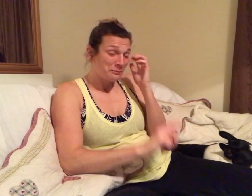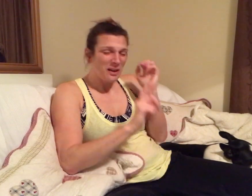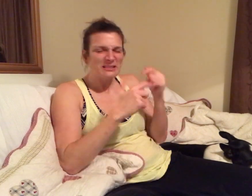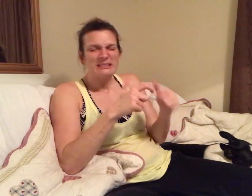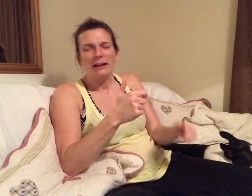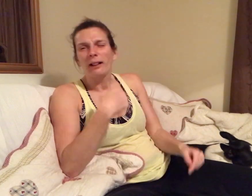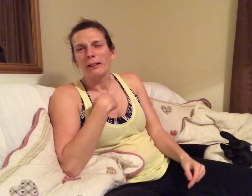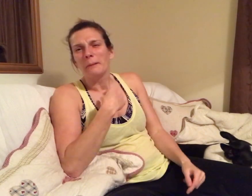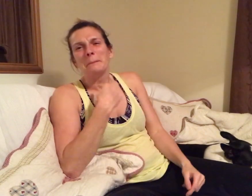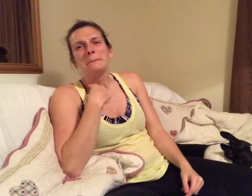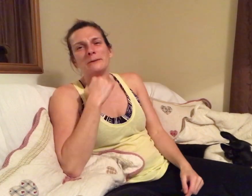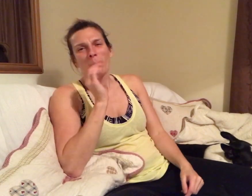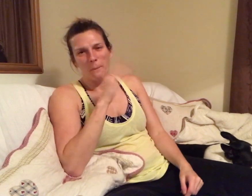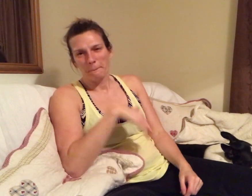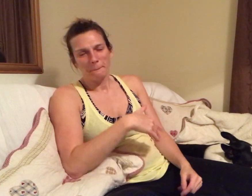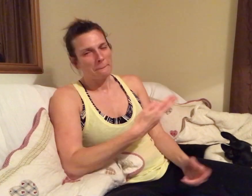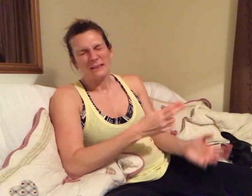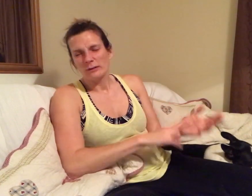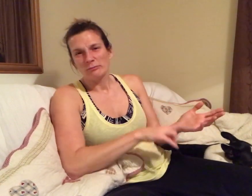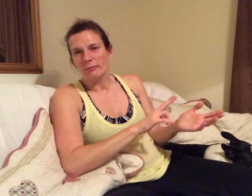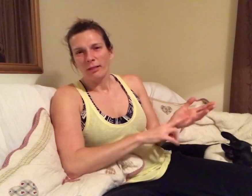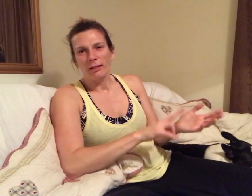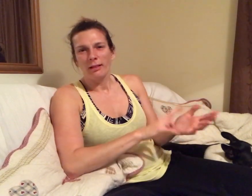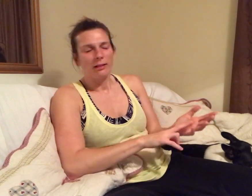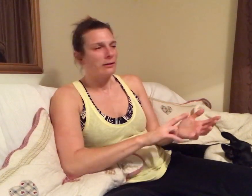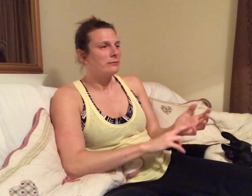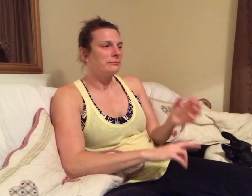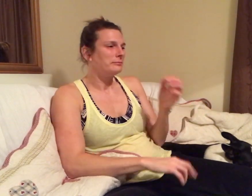But naturally, I still miss home.